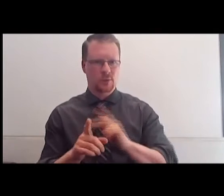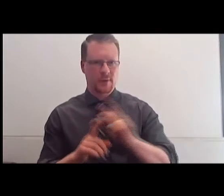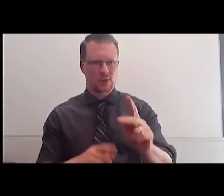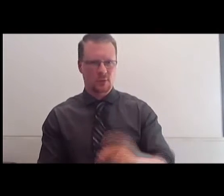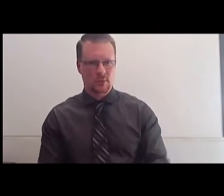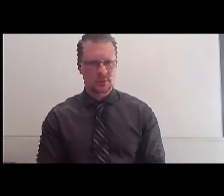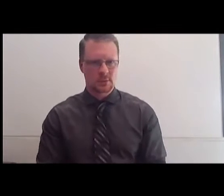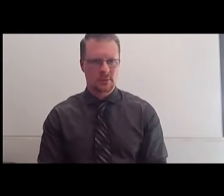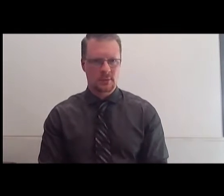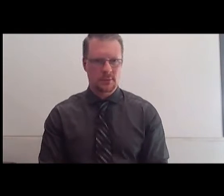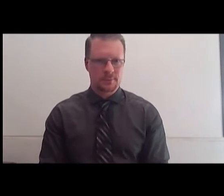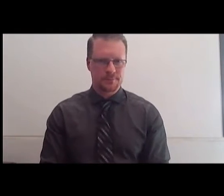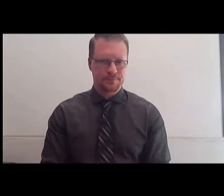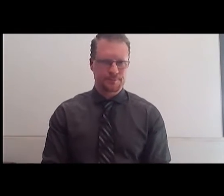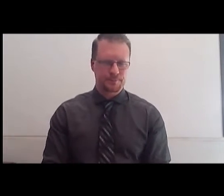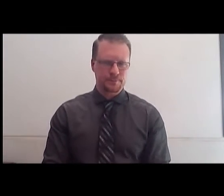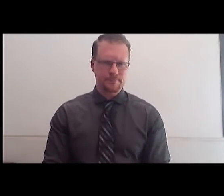to work alongside us as professionals.